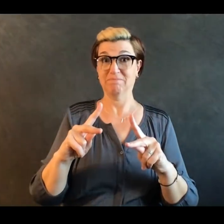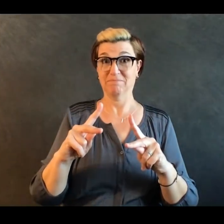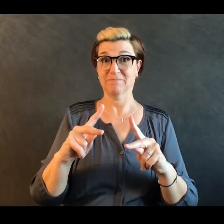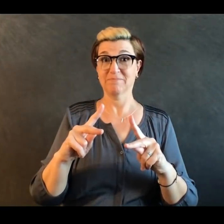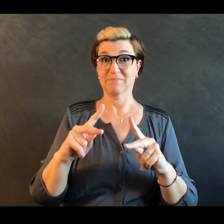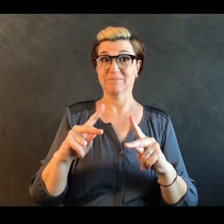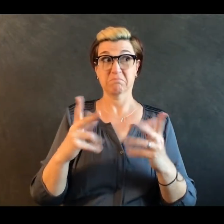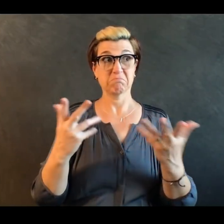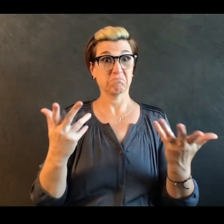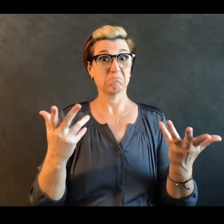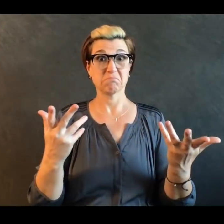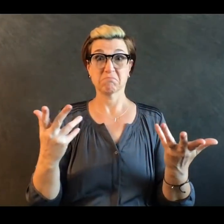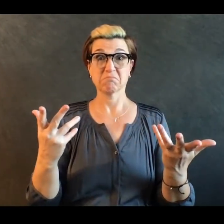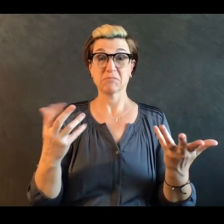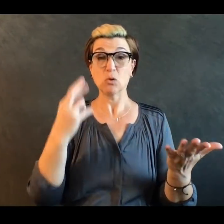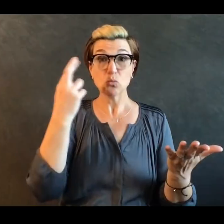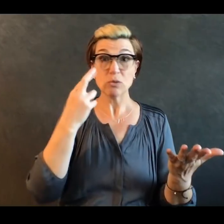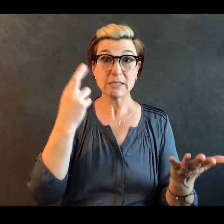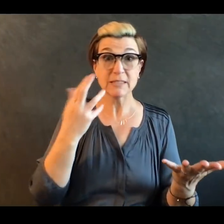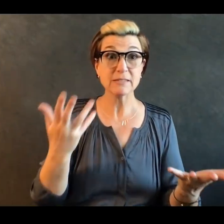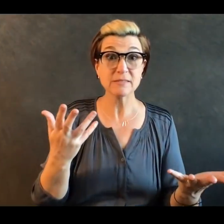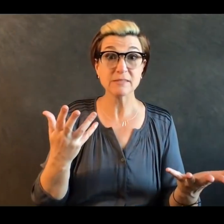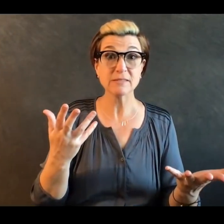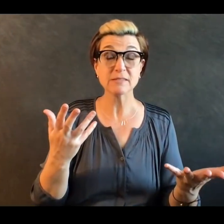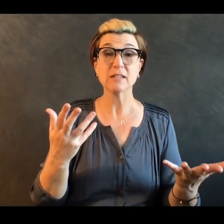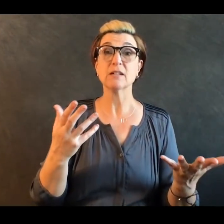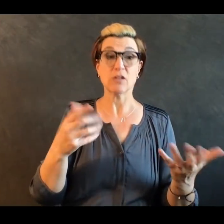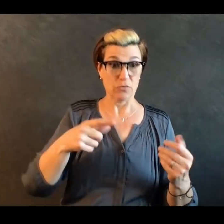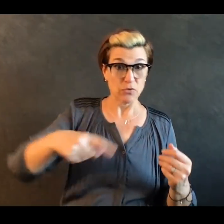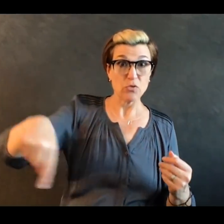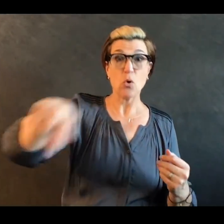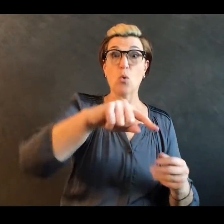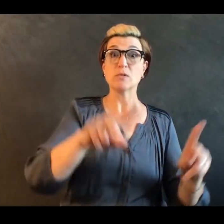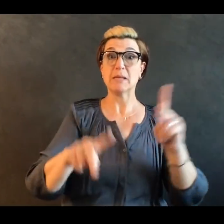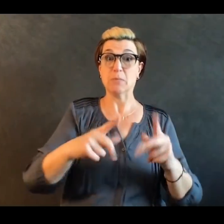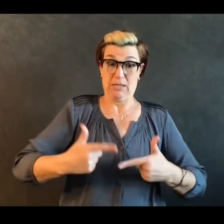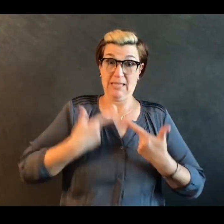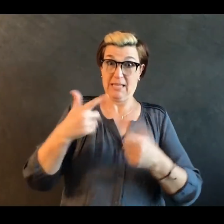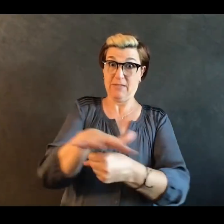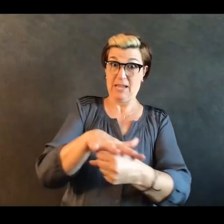tribute to the efforts by the people of those communities but as the president